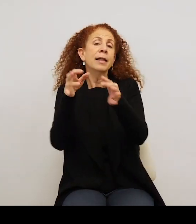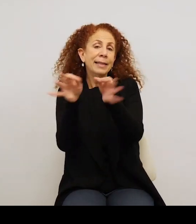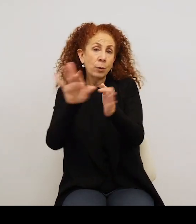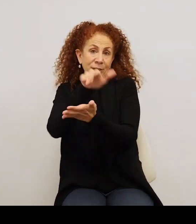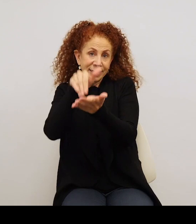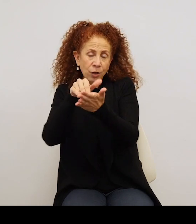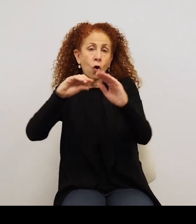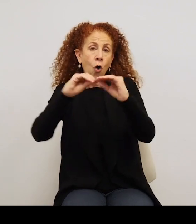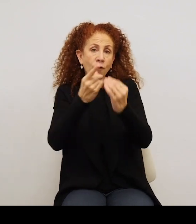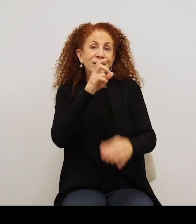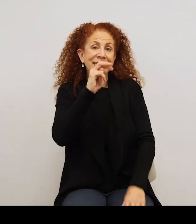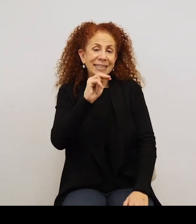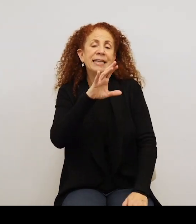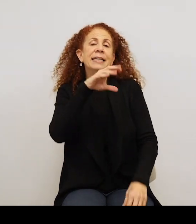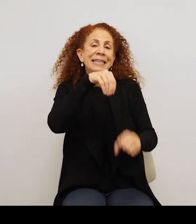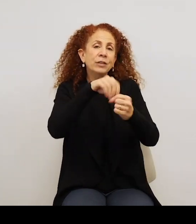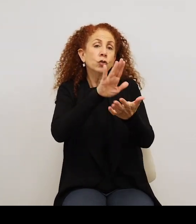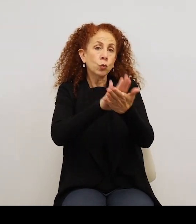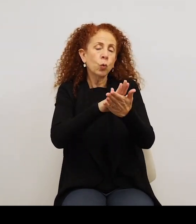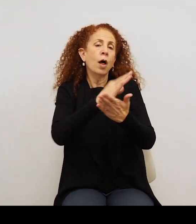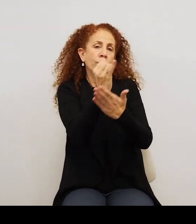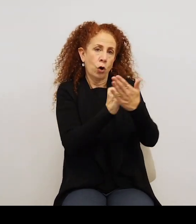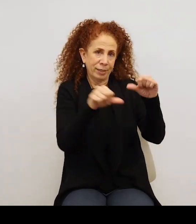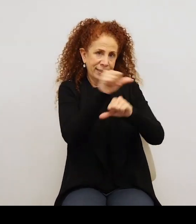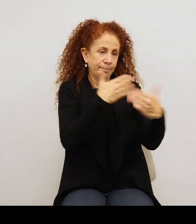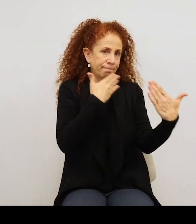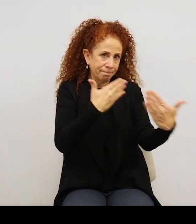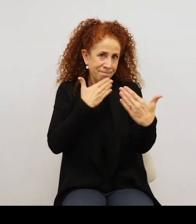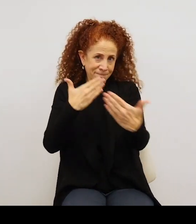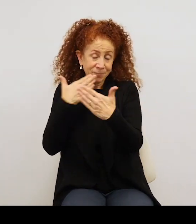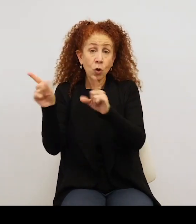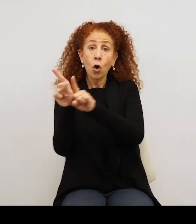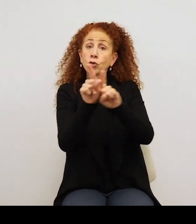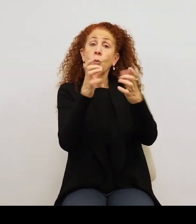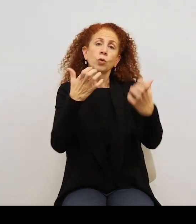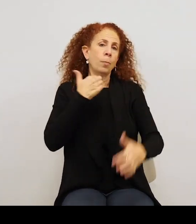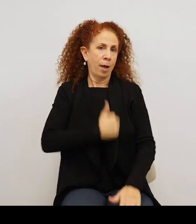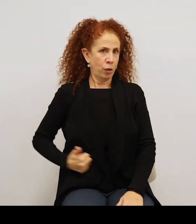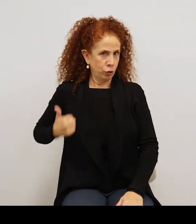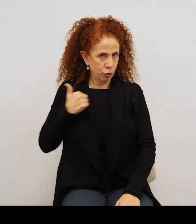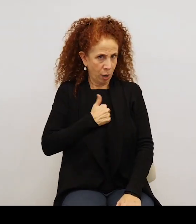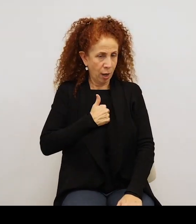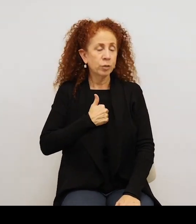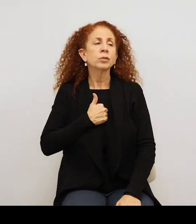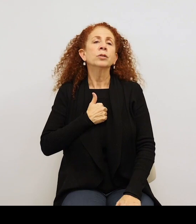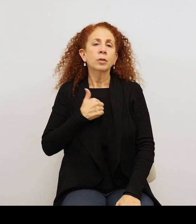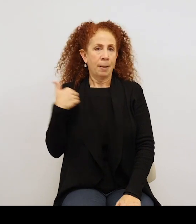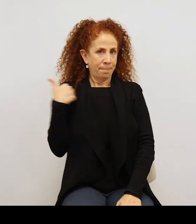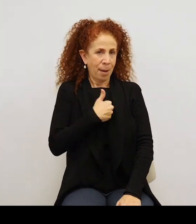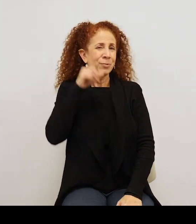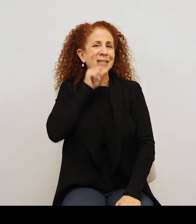and the Office of the Dean in the School of Arts and Sciences. I also want to apologize to the members of our deaf community